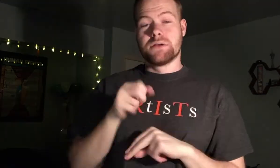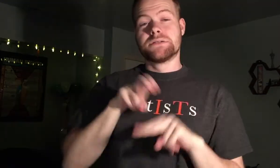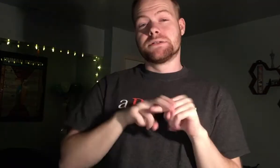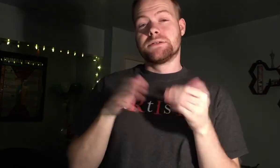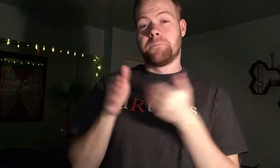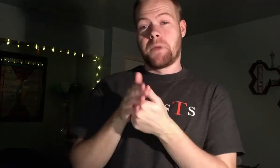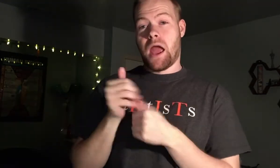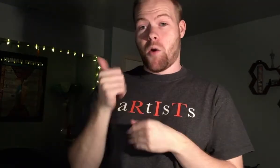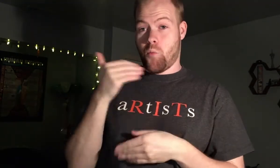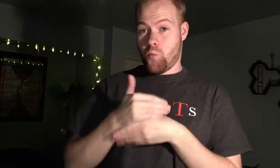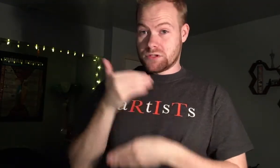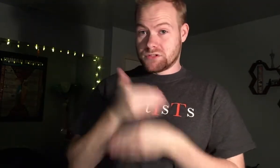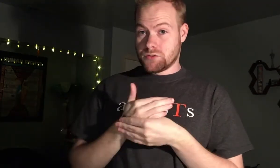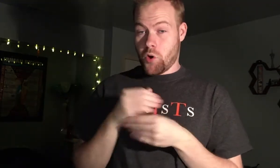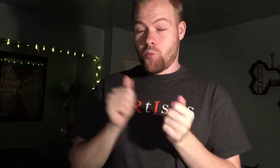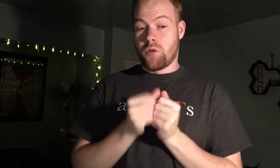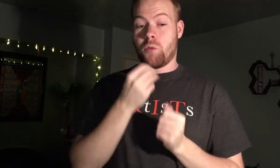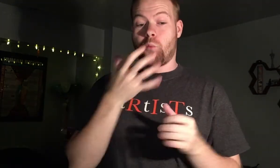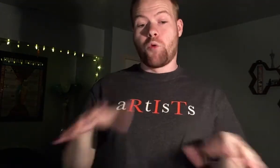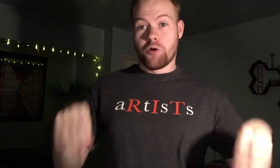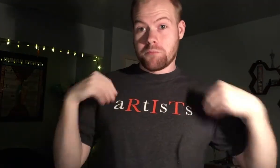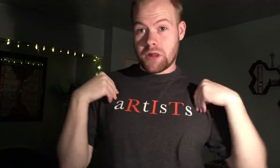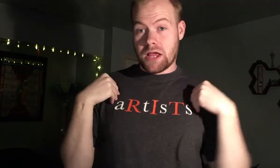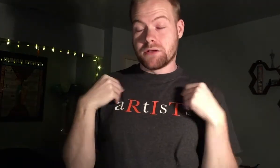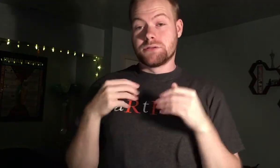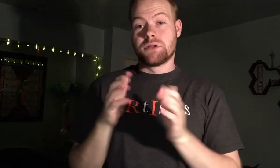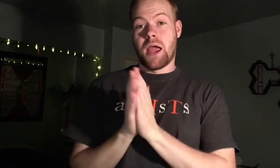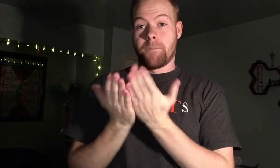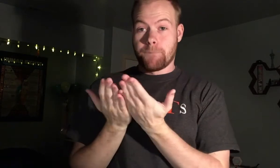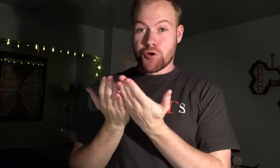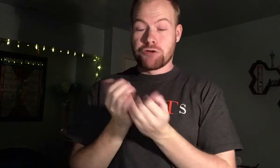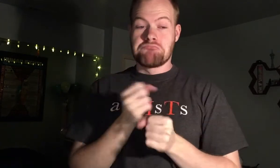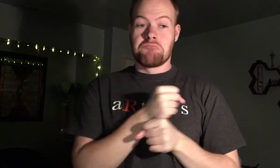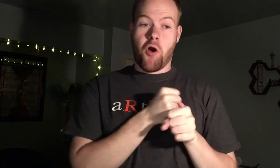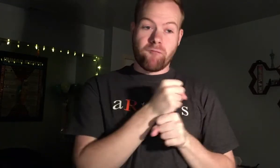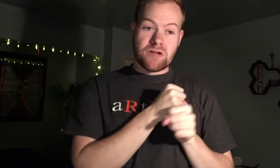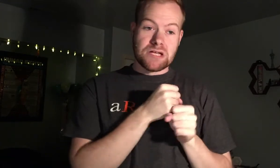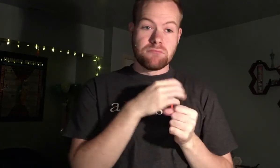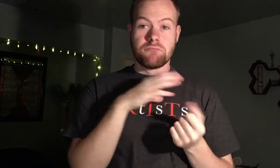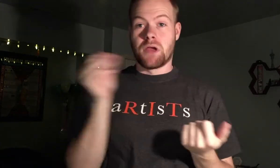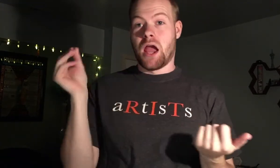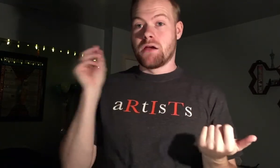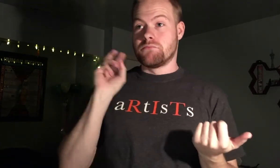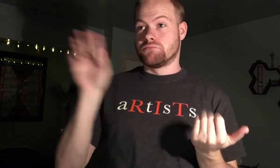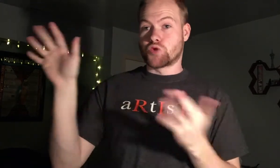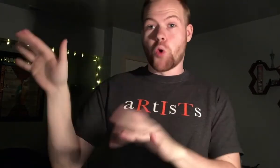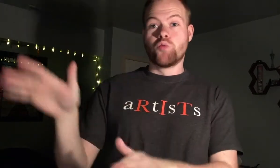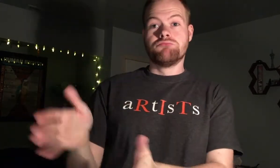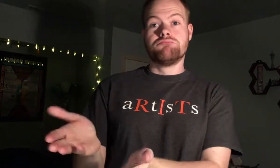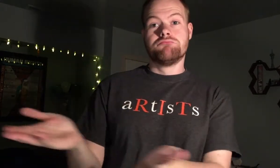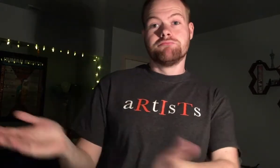Sitting by a window, with a warm blanket, a book, coffee, and snow outside.